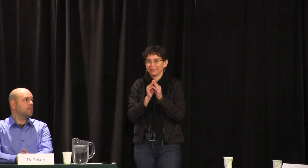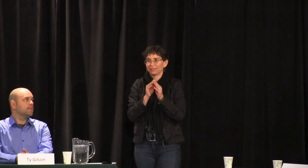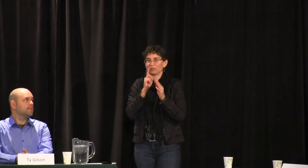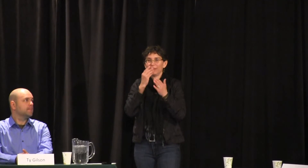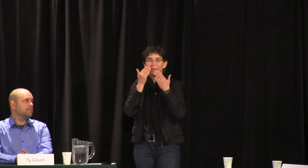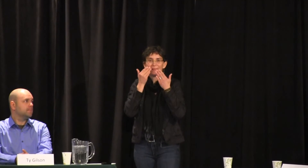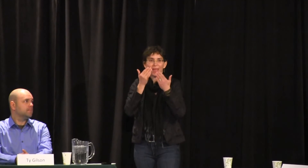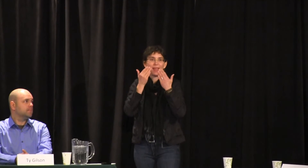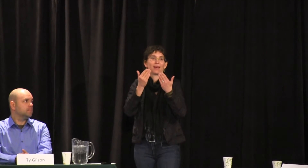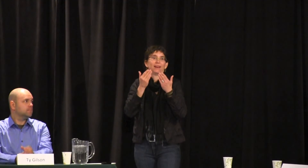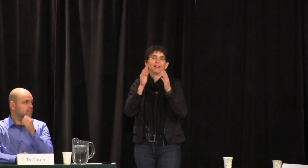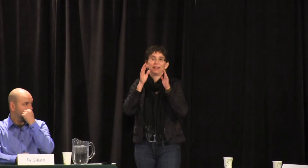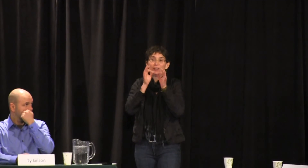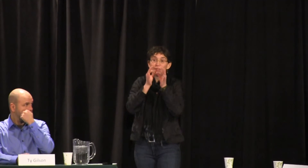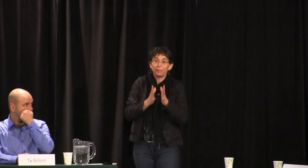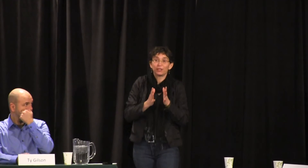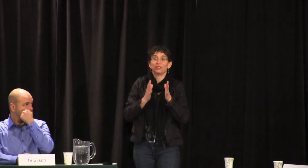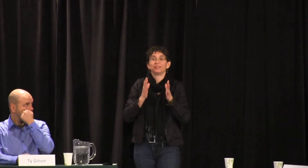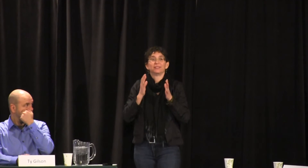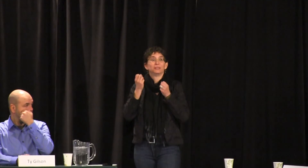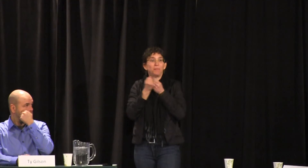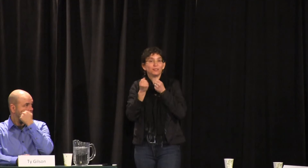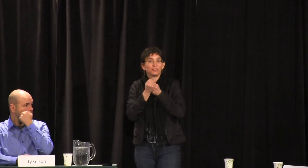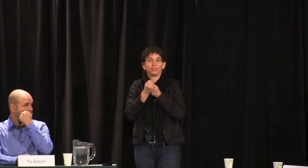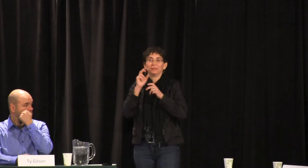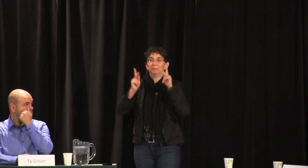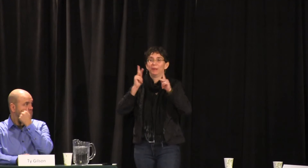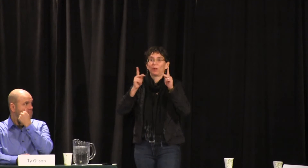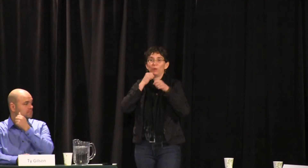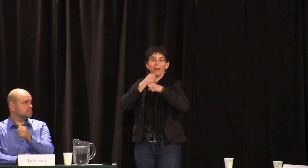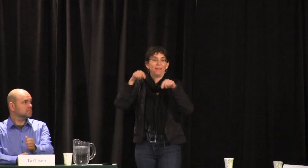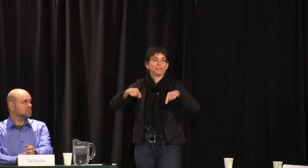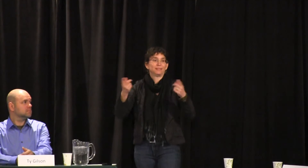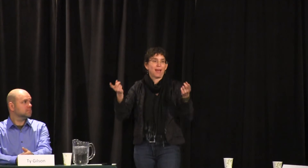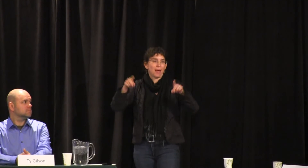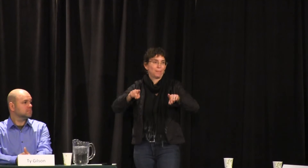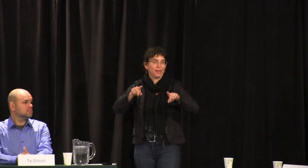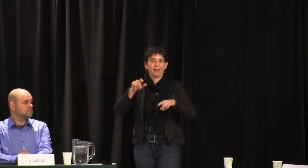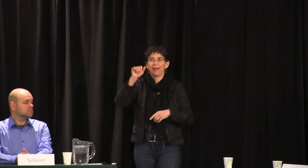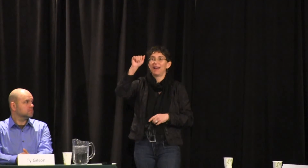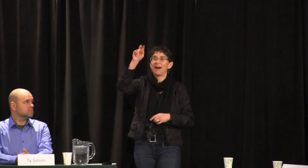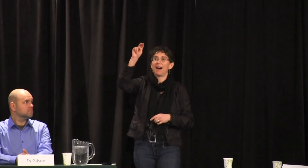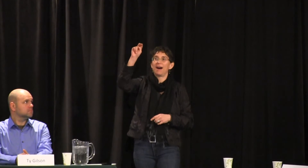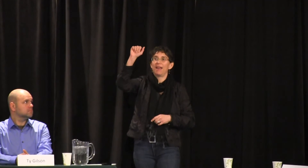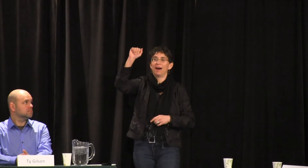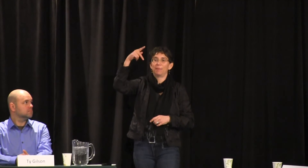of this wonderful collaborative conference. Thank you to the interpreters, the supporters,